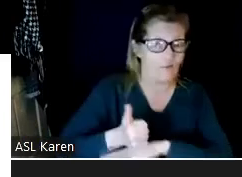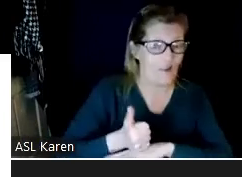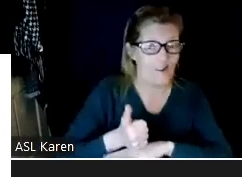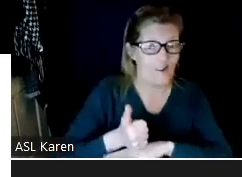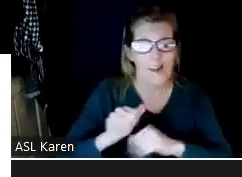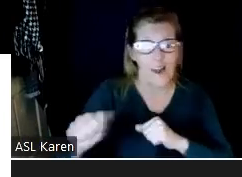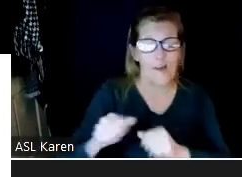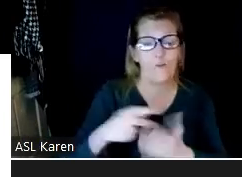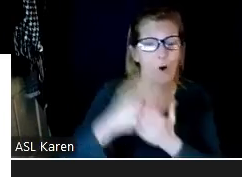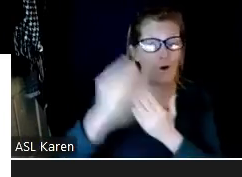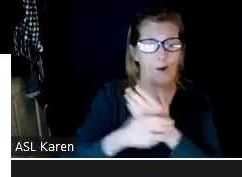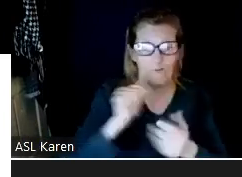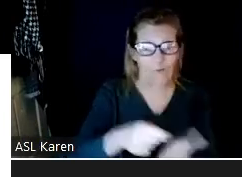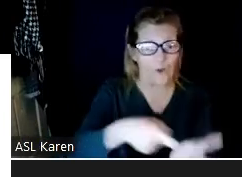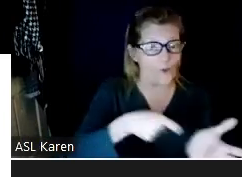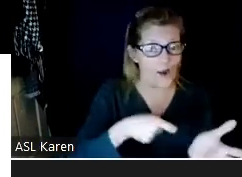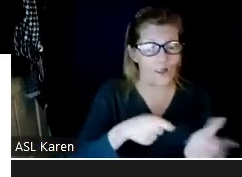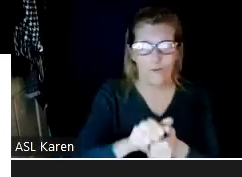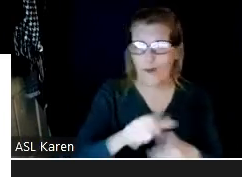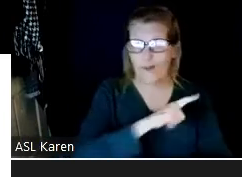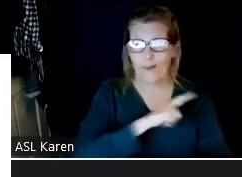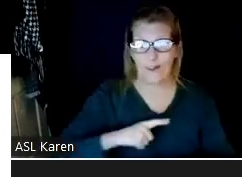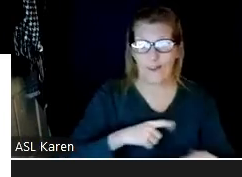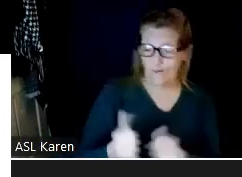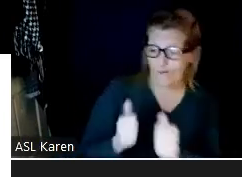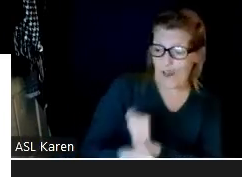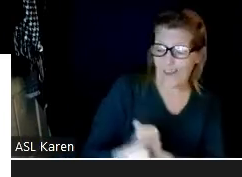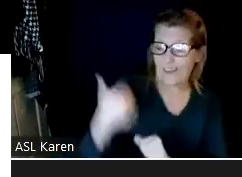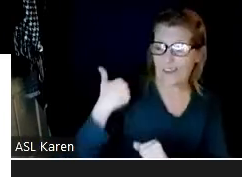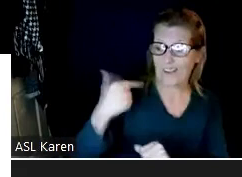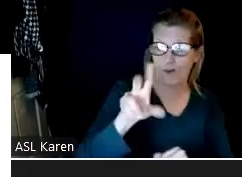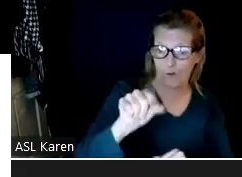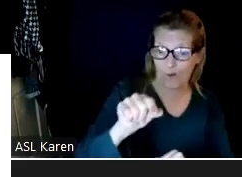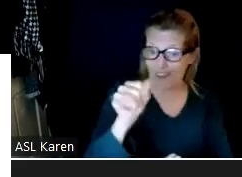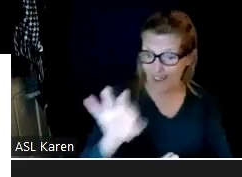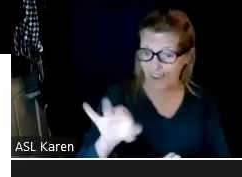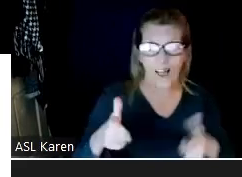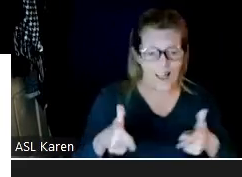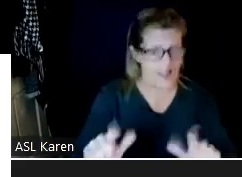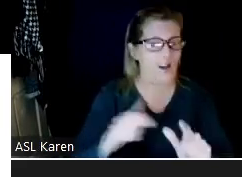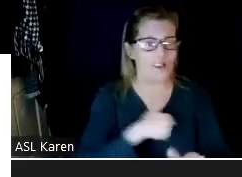But the legislature passing this program in 2019 has allowed us just that unique chance